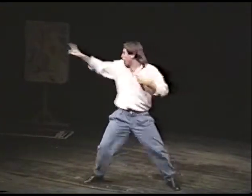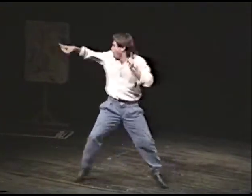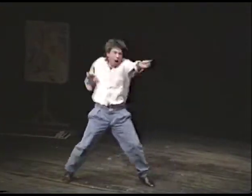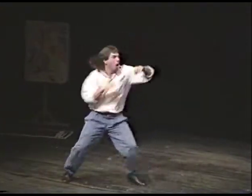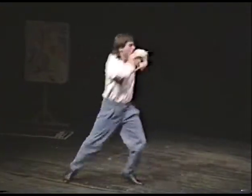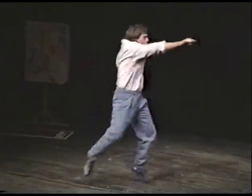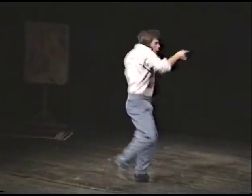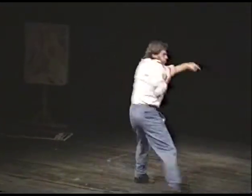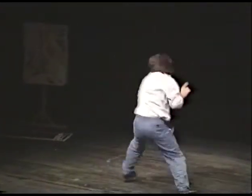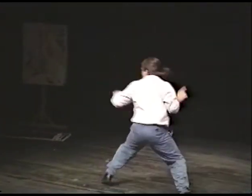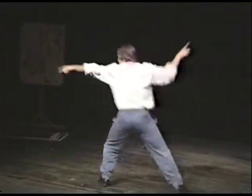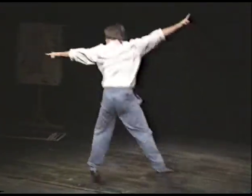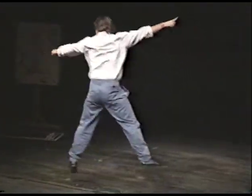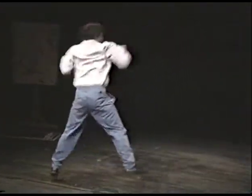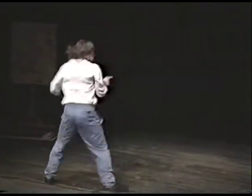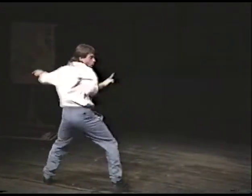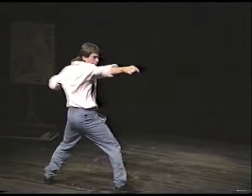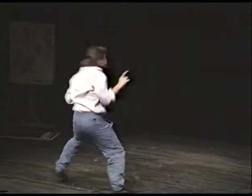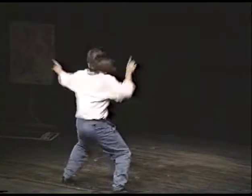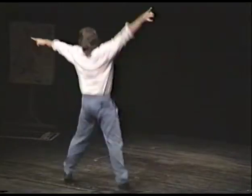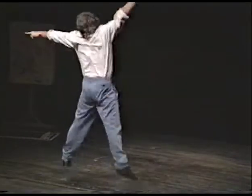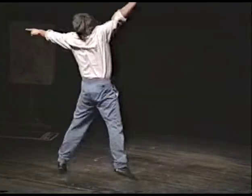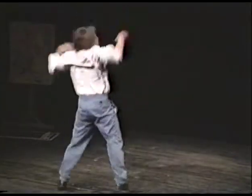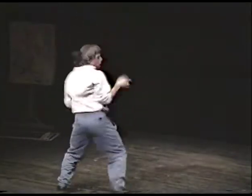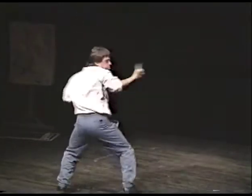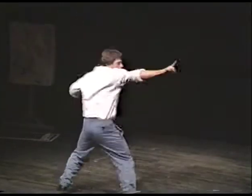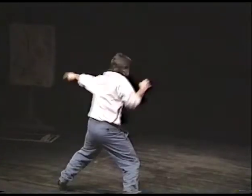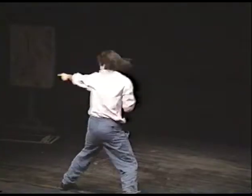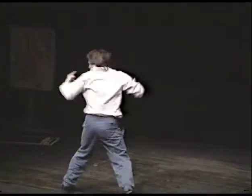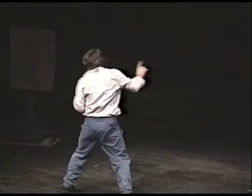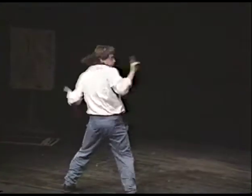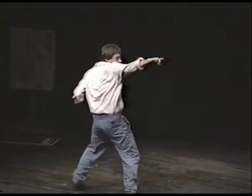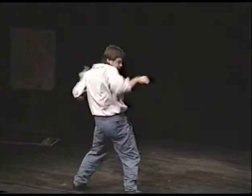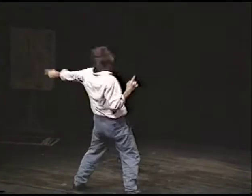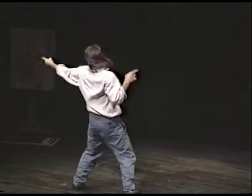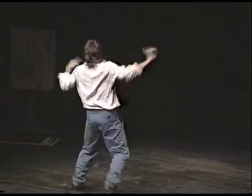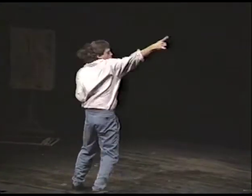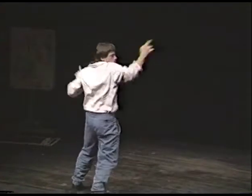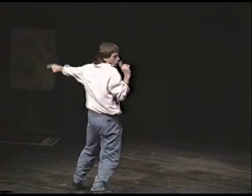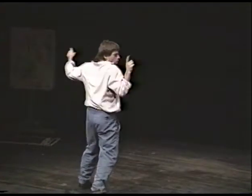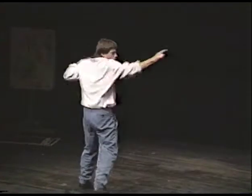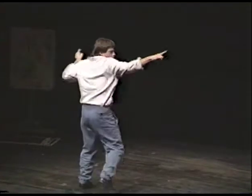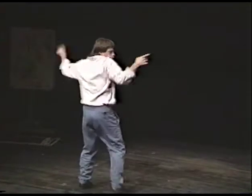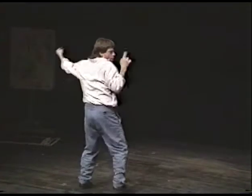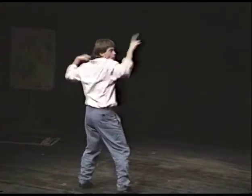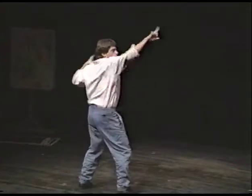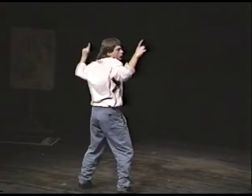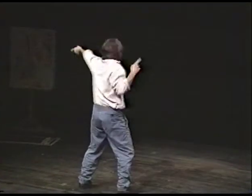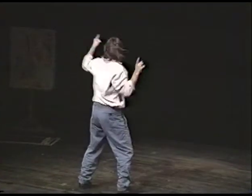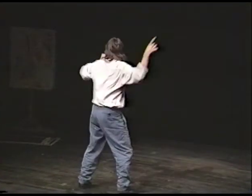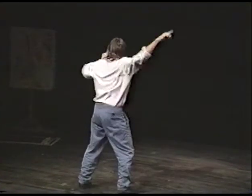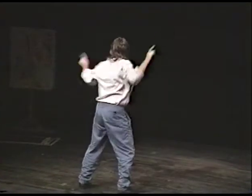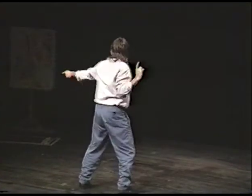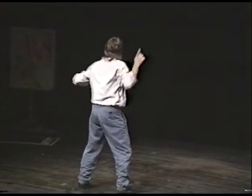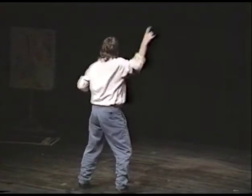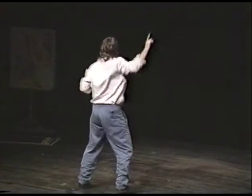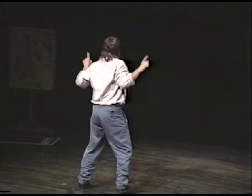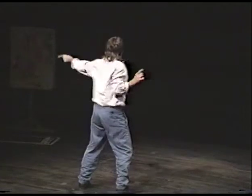dirty streets, fray, escaping, missing, escaping.